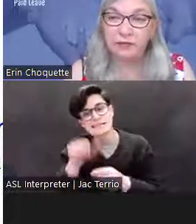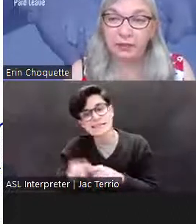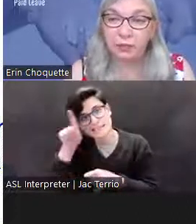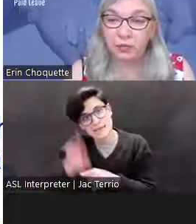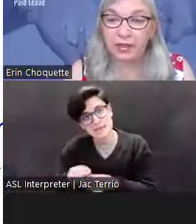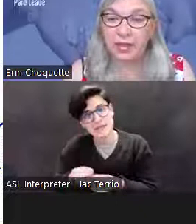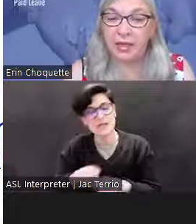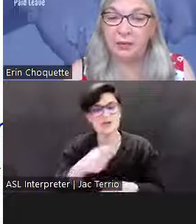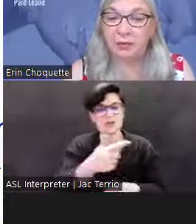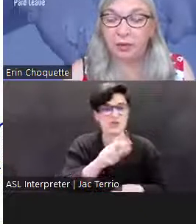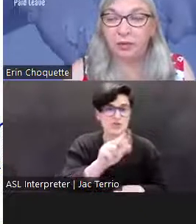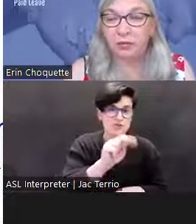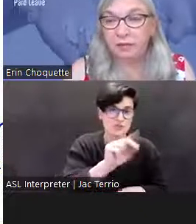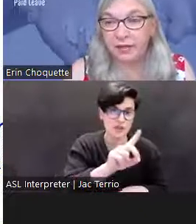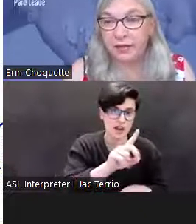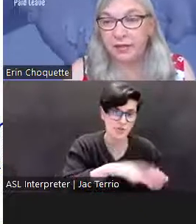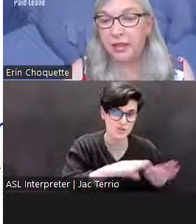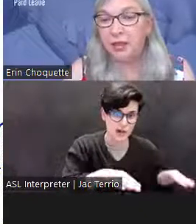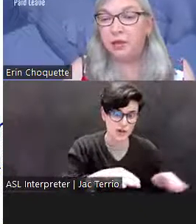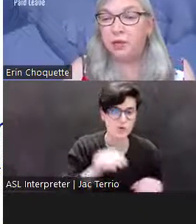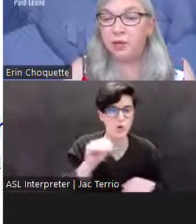to the 15:47:15 employee by blood or affinity. who,